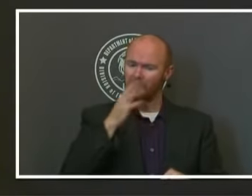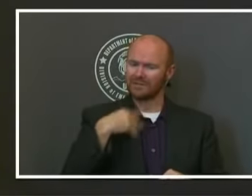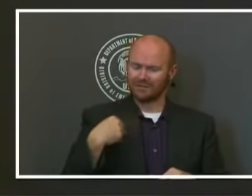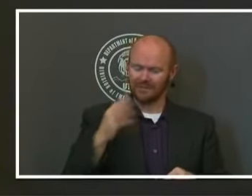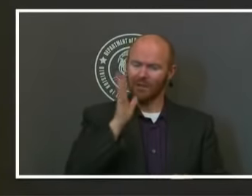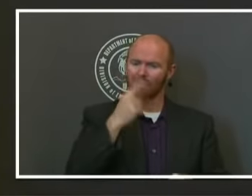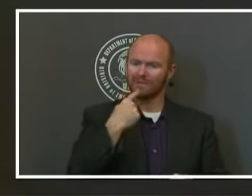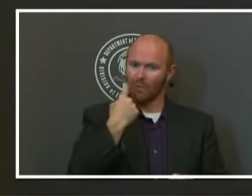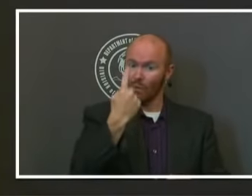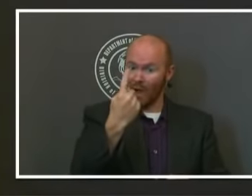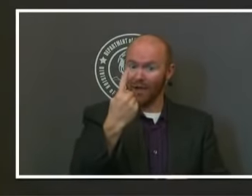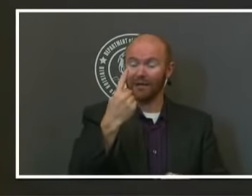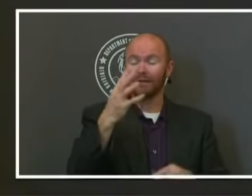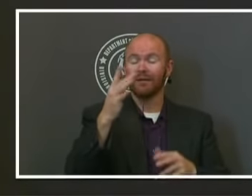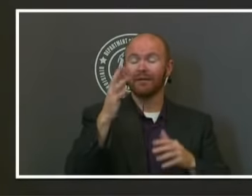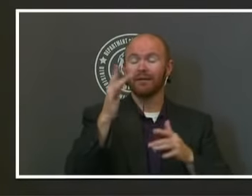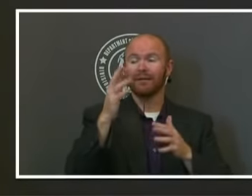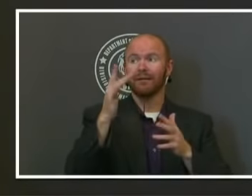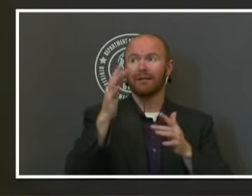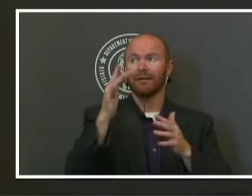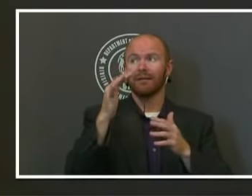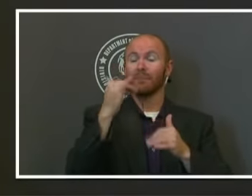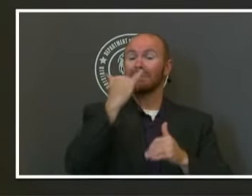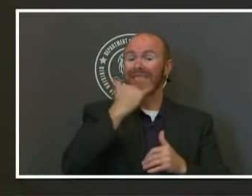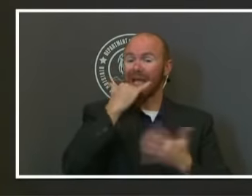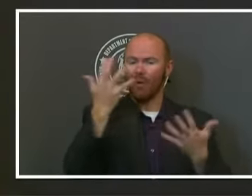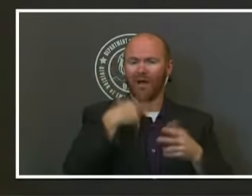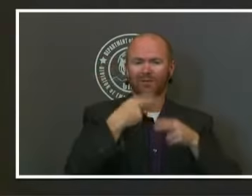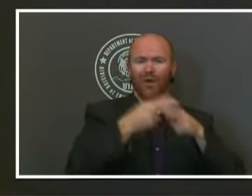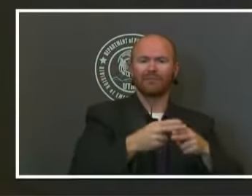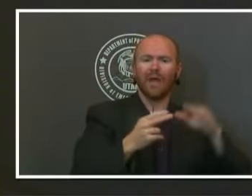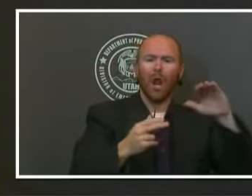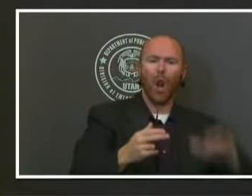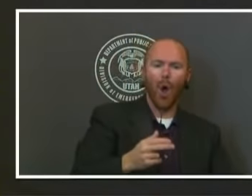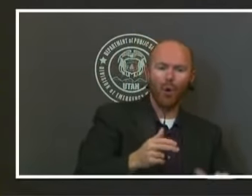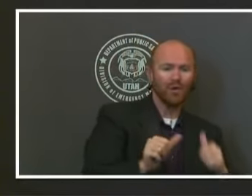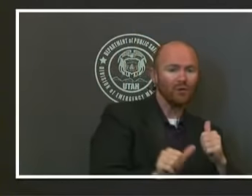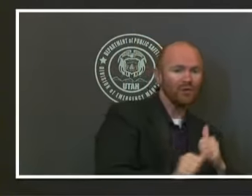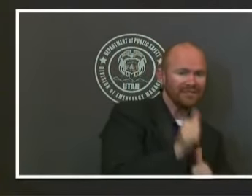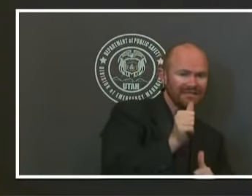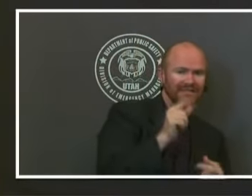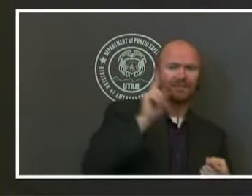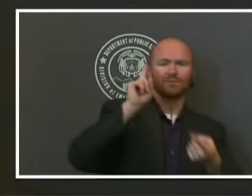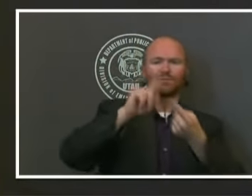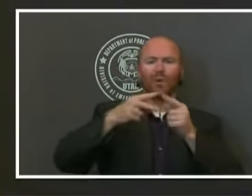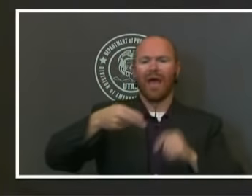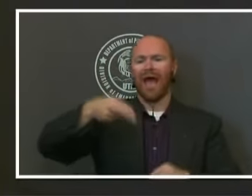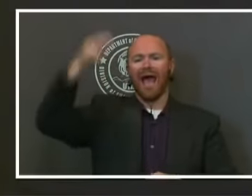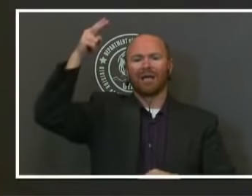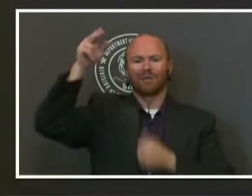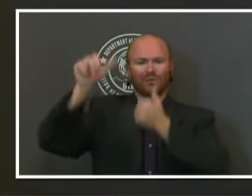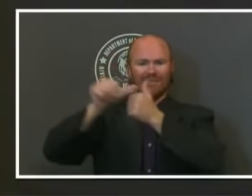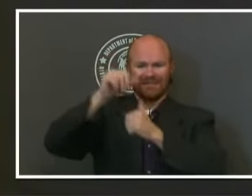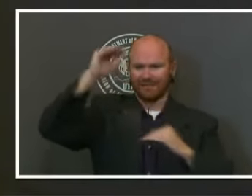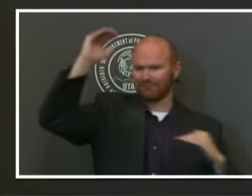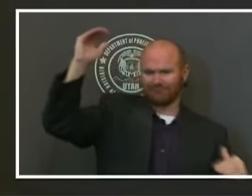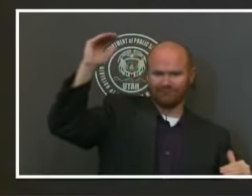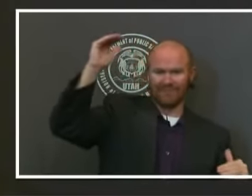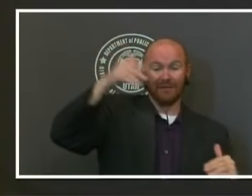at a low risk and high risk and